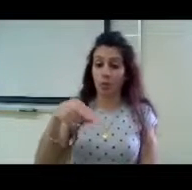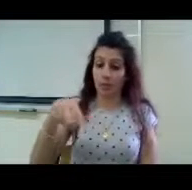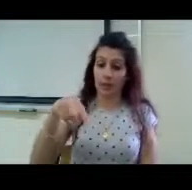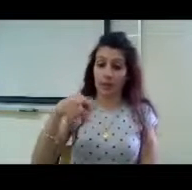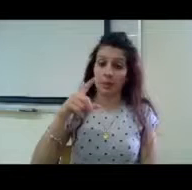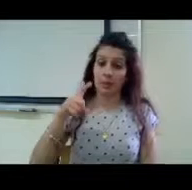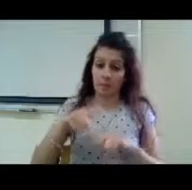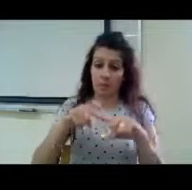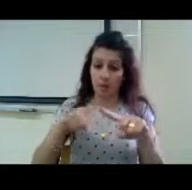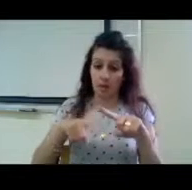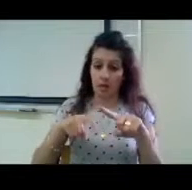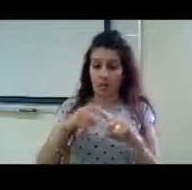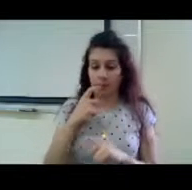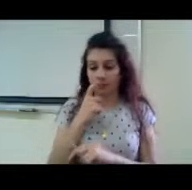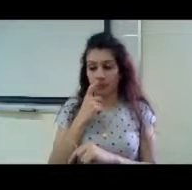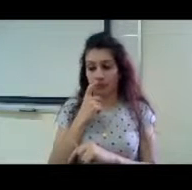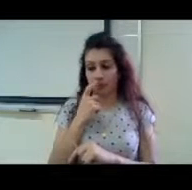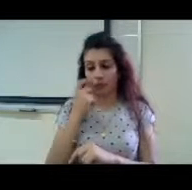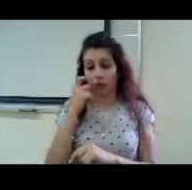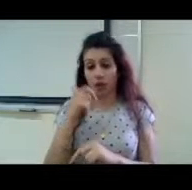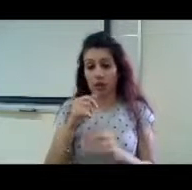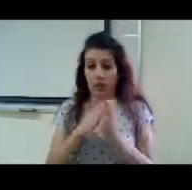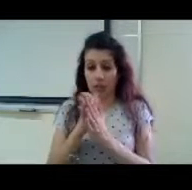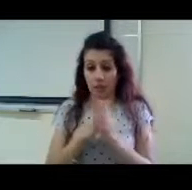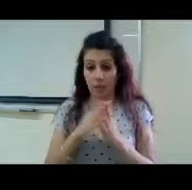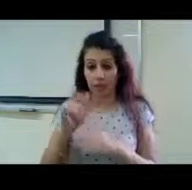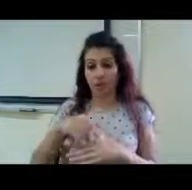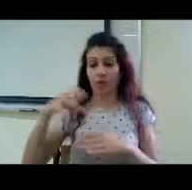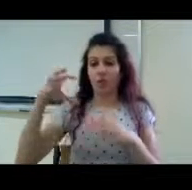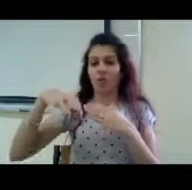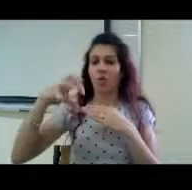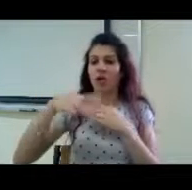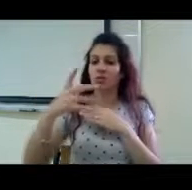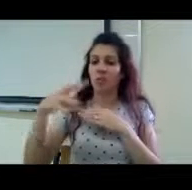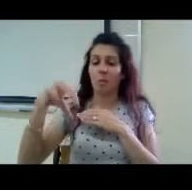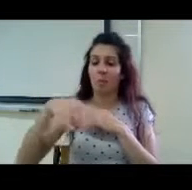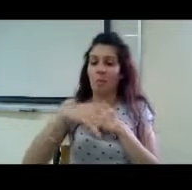every emergency preparedness and response whether a war or conflict